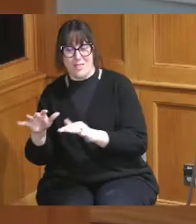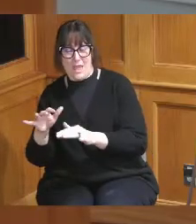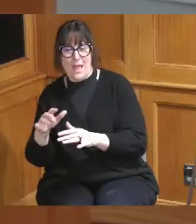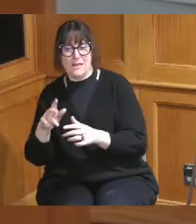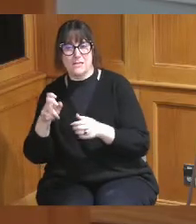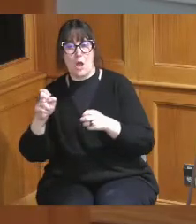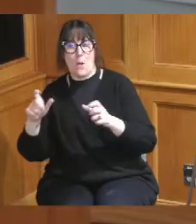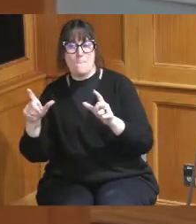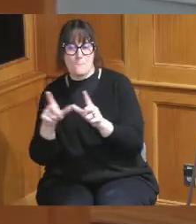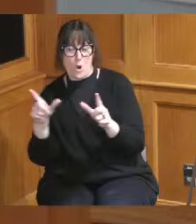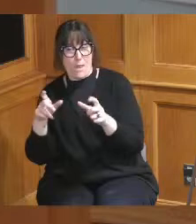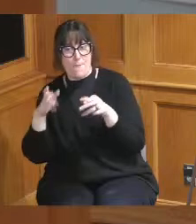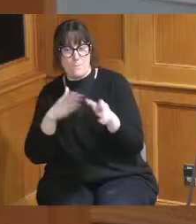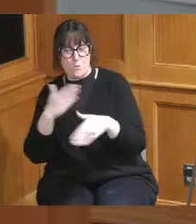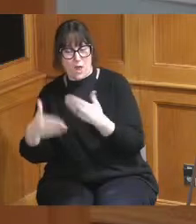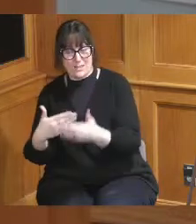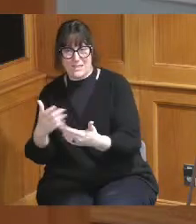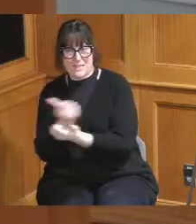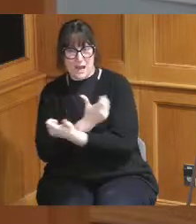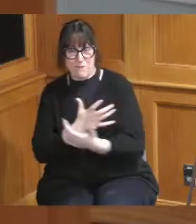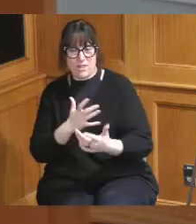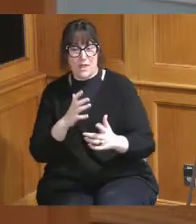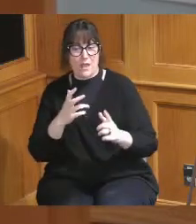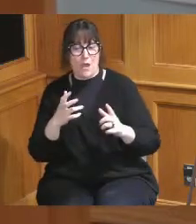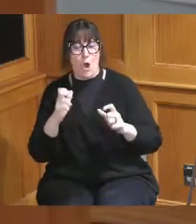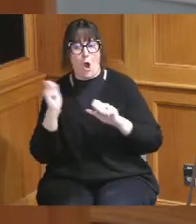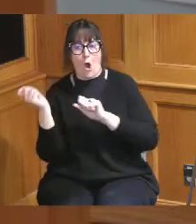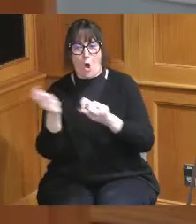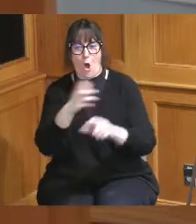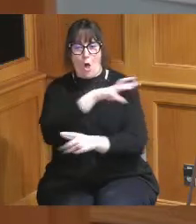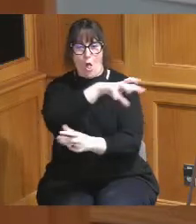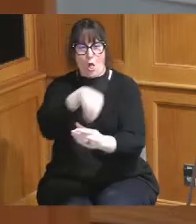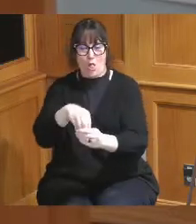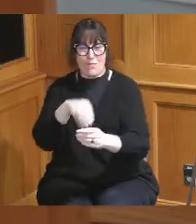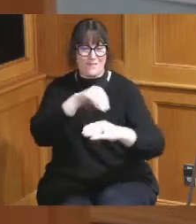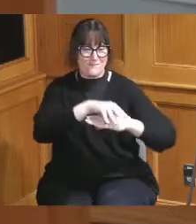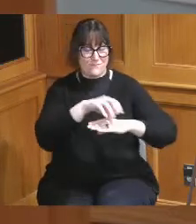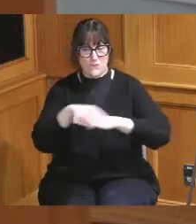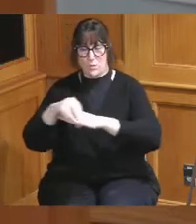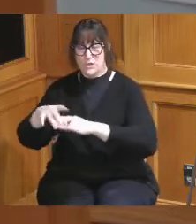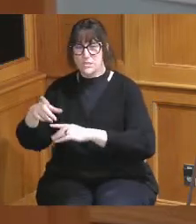around that so all the different pieces you would have influence on you you direct them to focus on